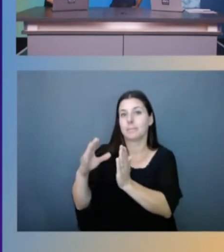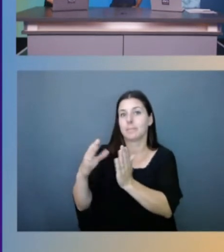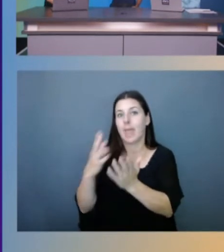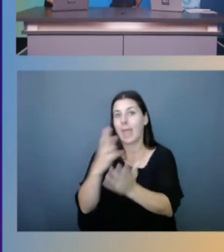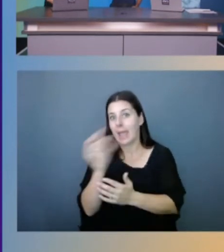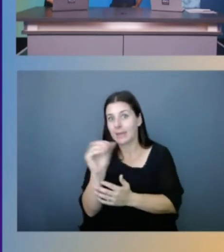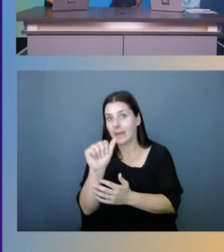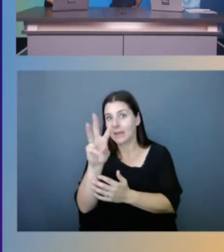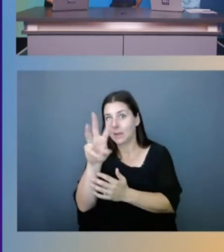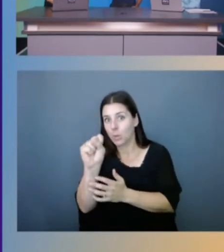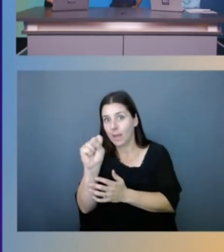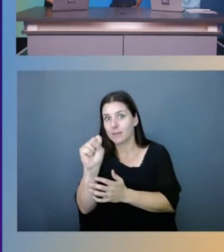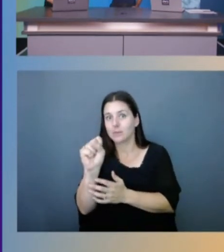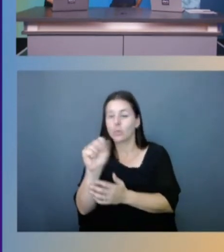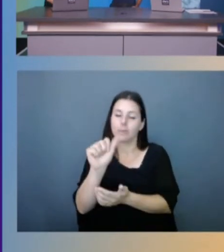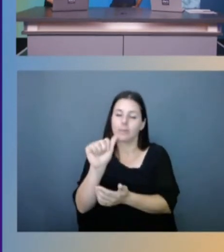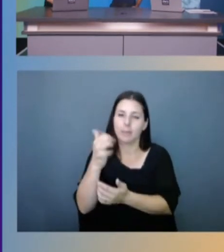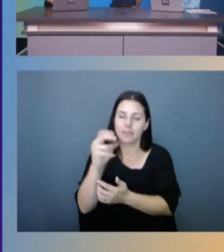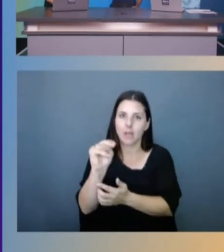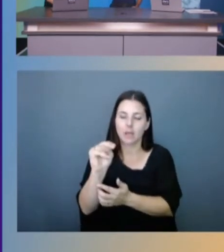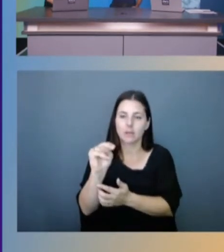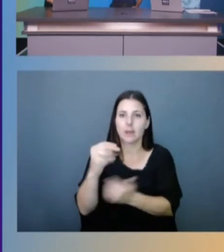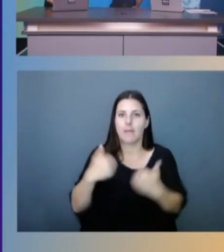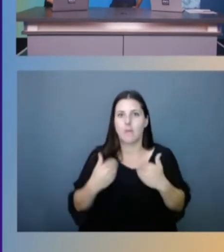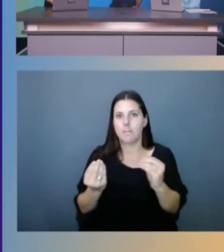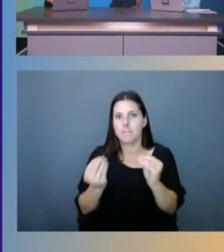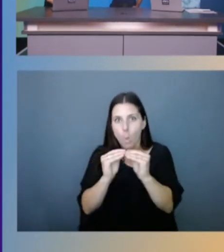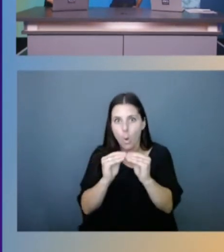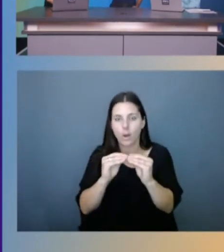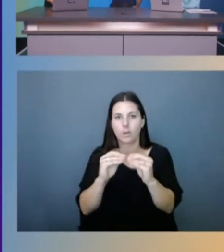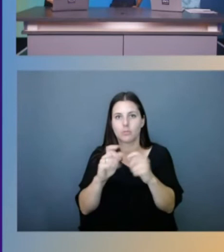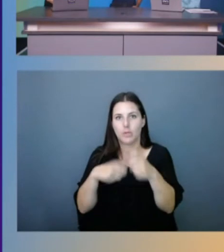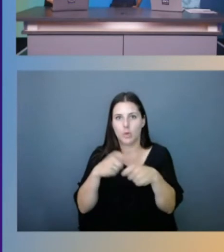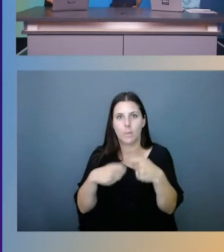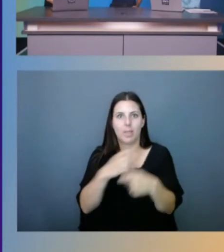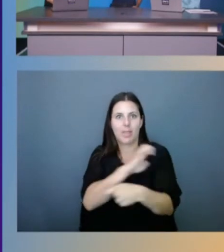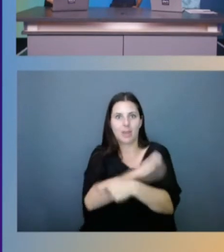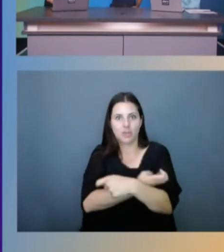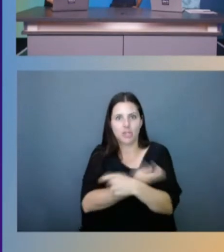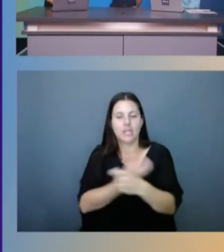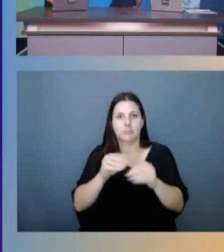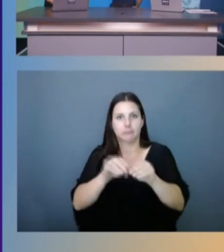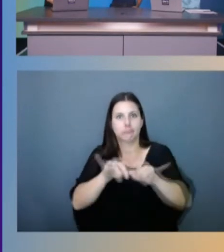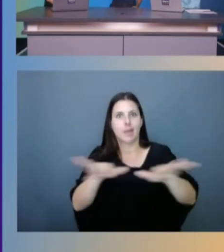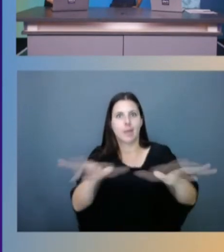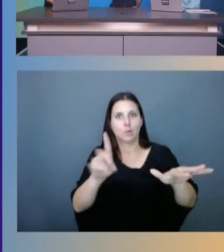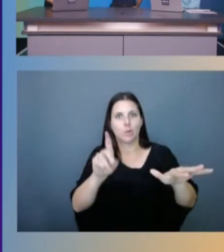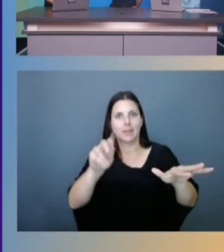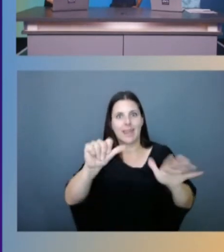or Amazon is procuring more and more renewable energy to our data centers, so it gives that trend analysis